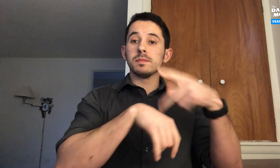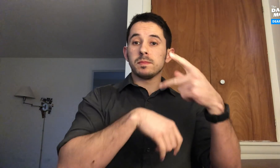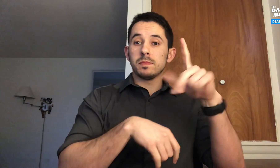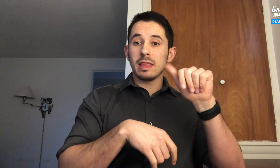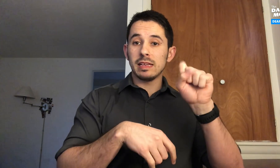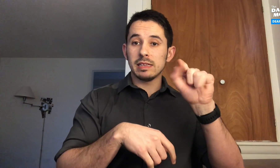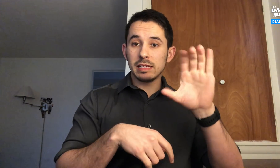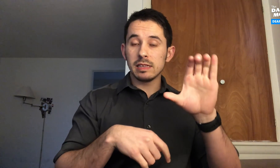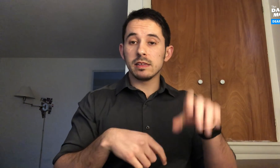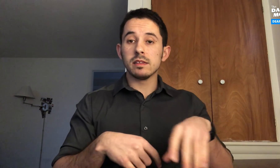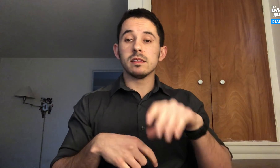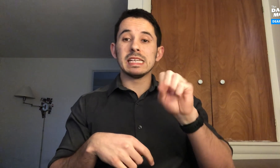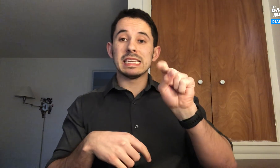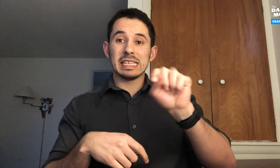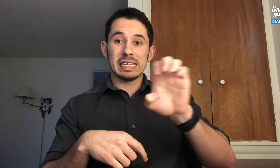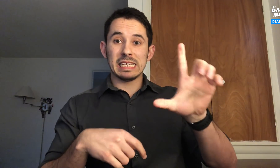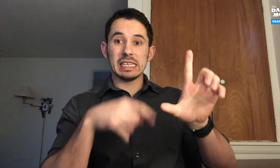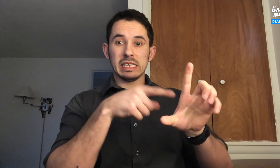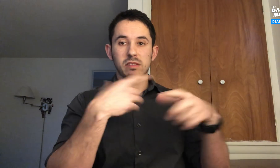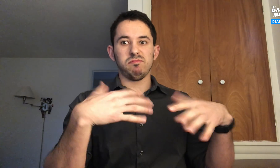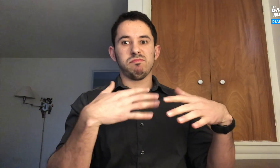On plastic and steel surfaces,